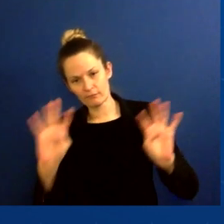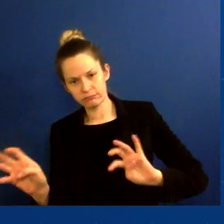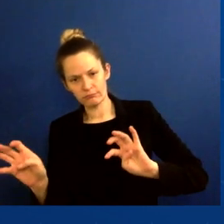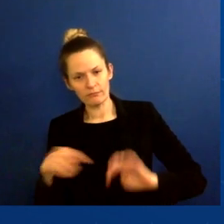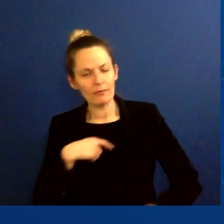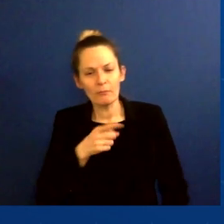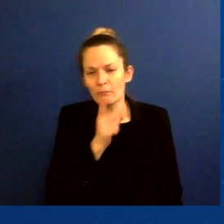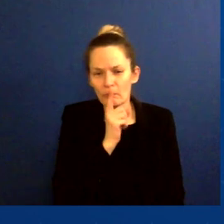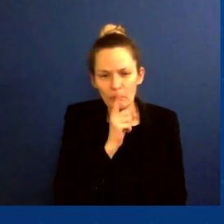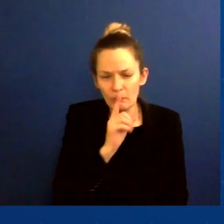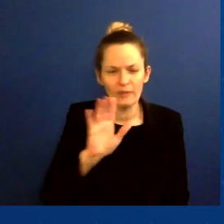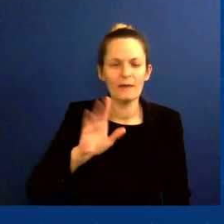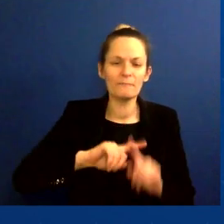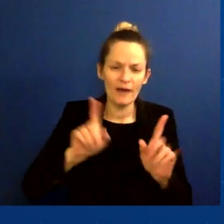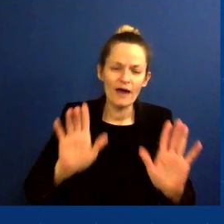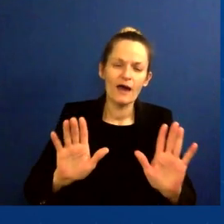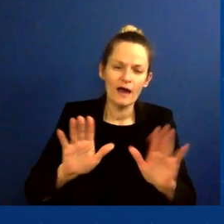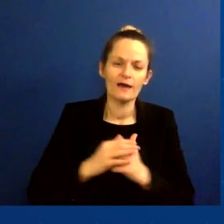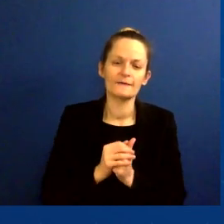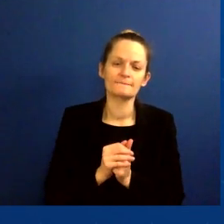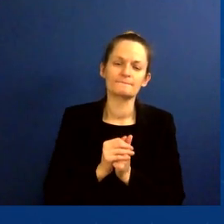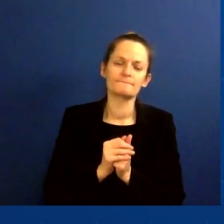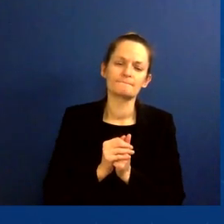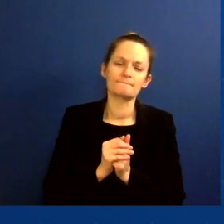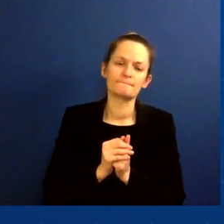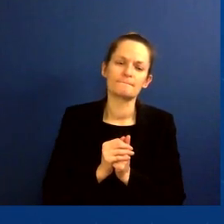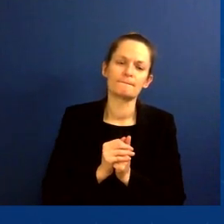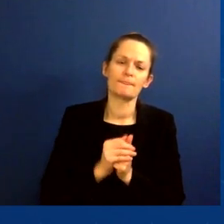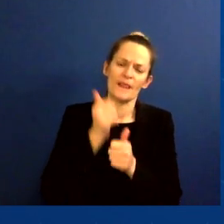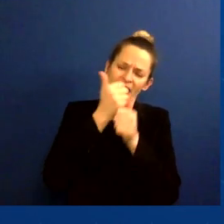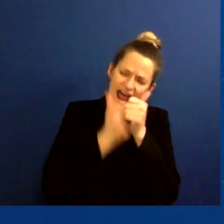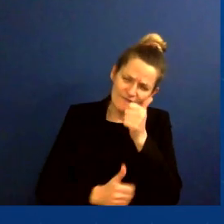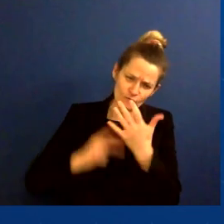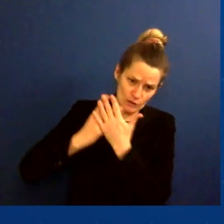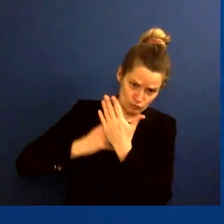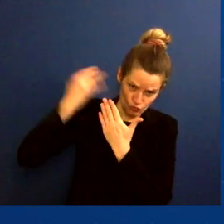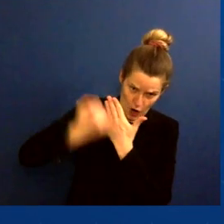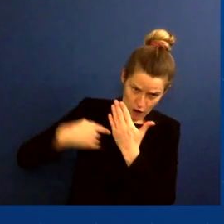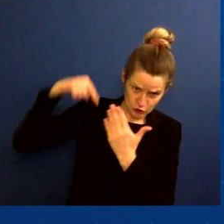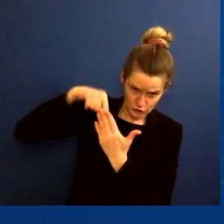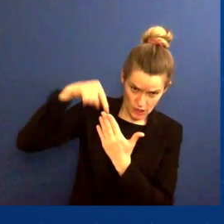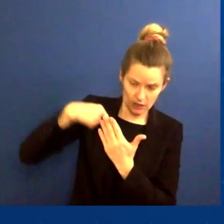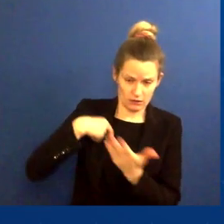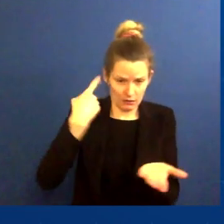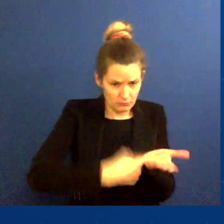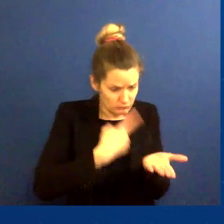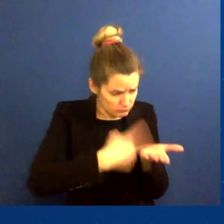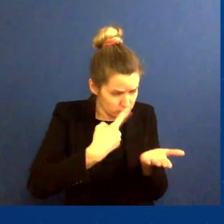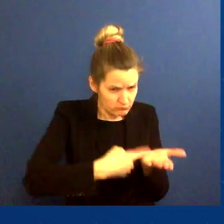Every single project that we're talking about that's paid for with federal dollars